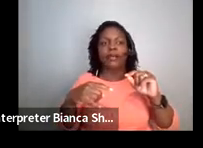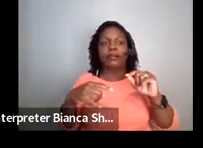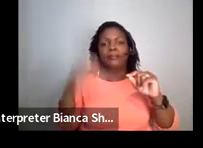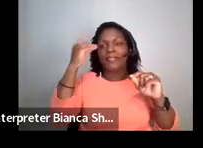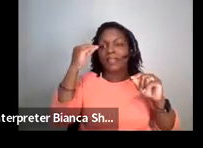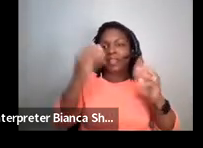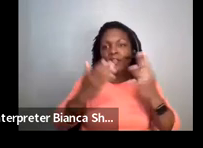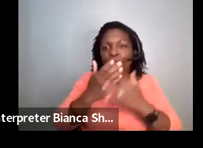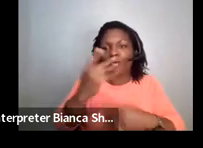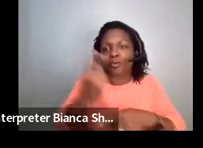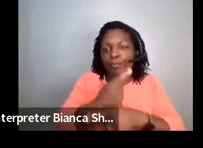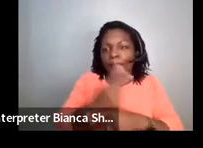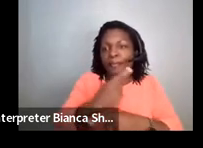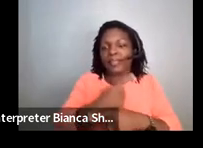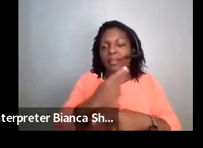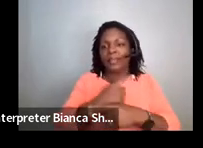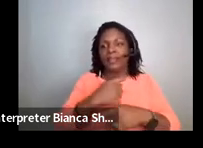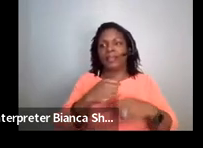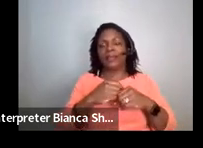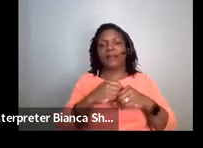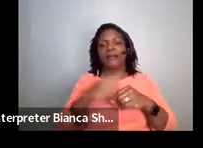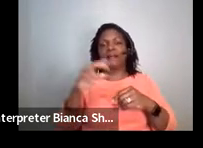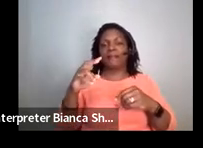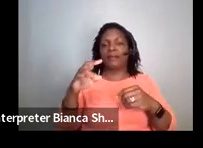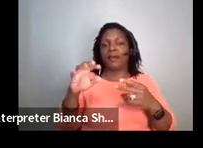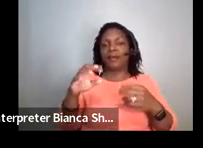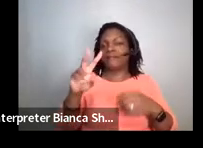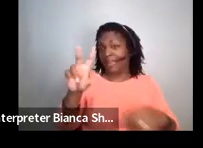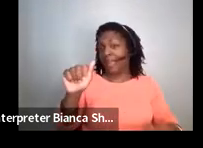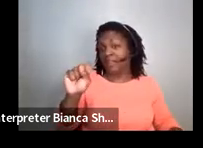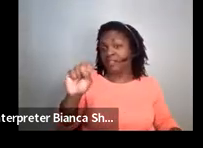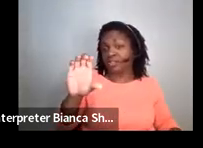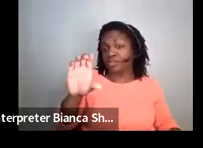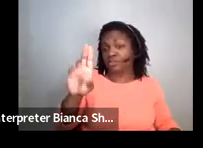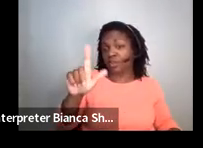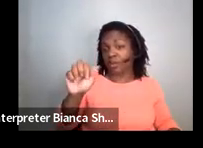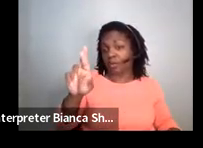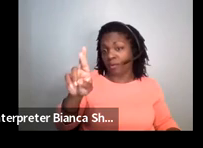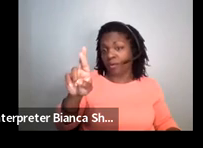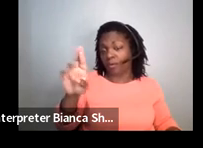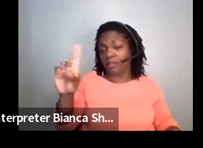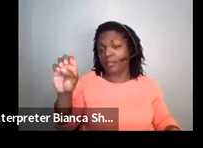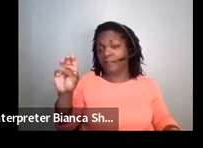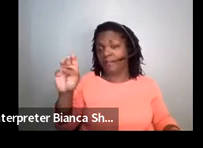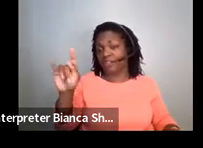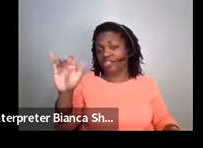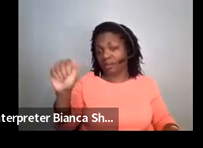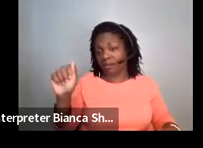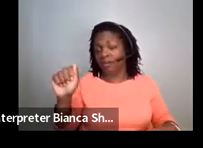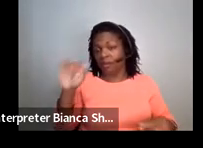So this vascular dementia can also be a very long-term disease that is hard on families.